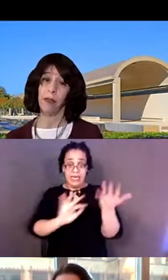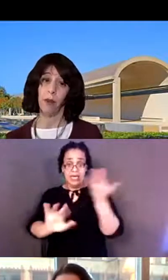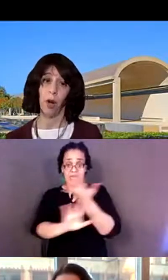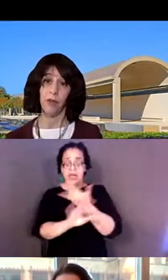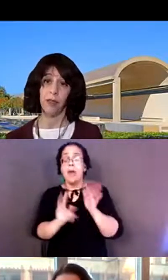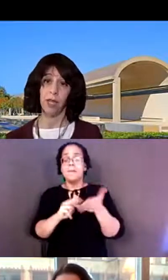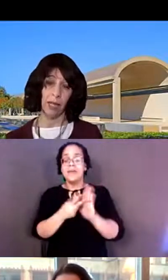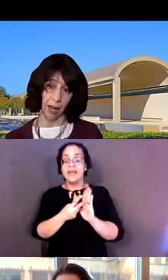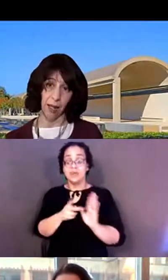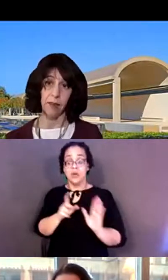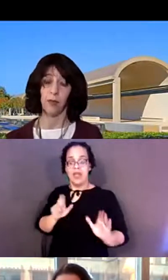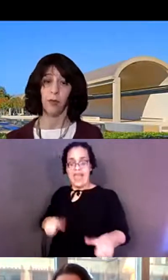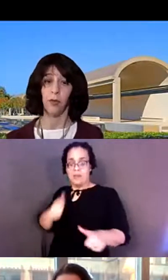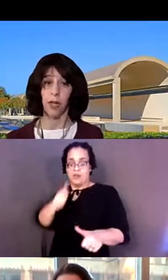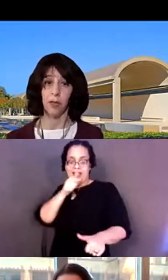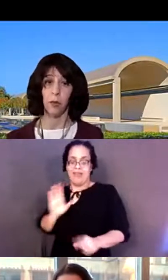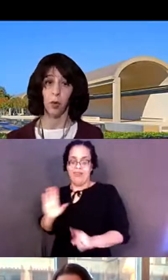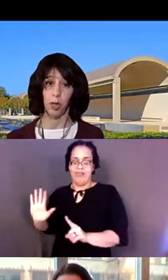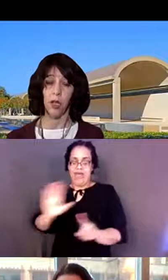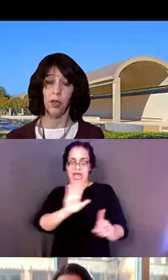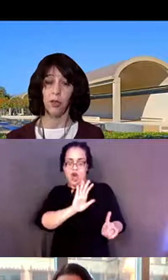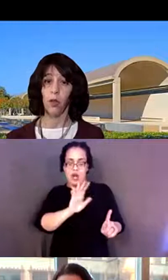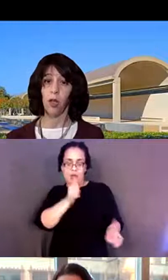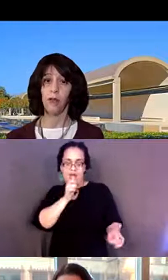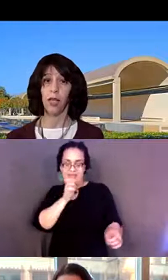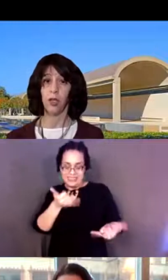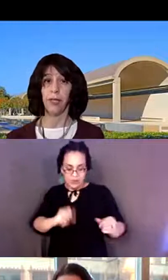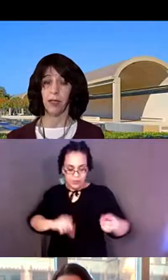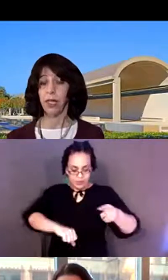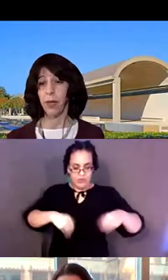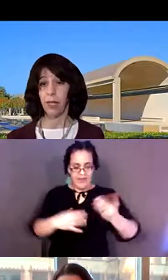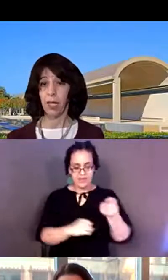their privacy and still provide support.